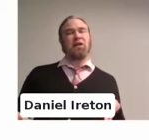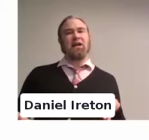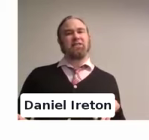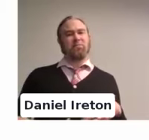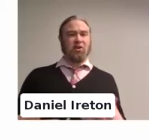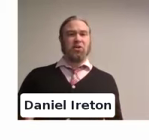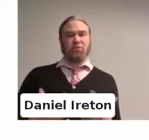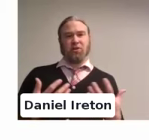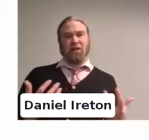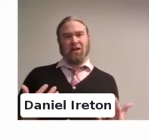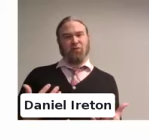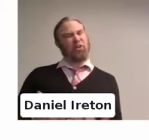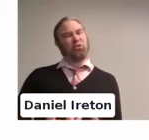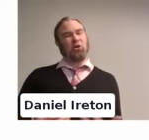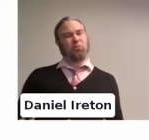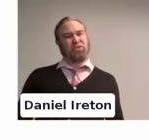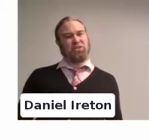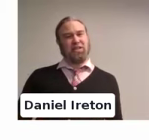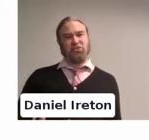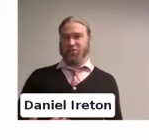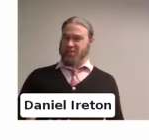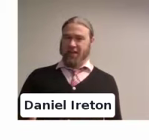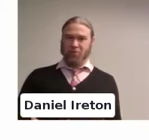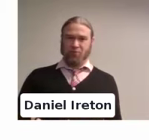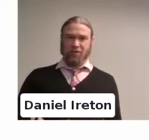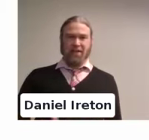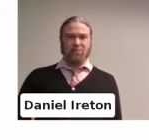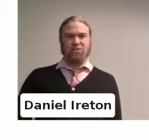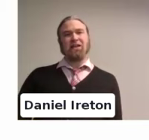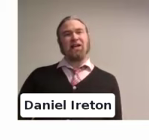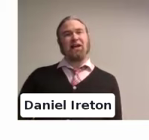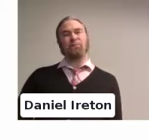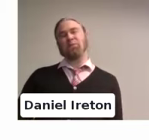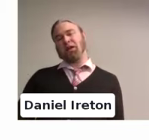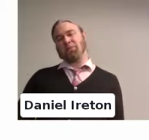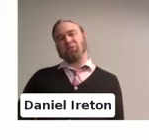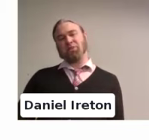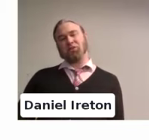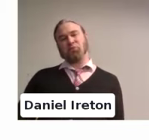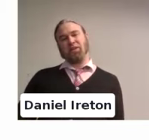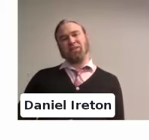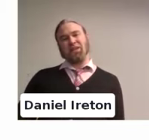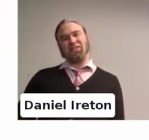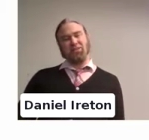Because you're dealing with lot of visual information.